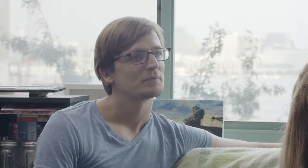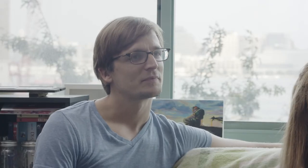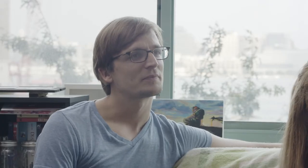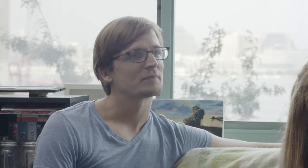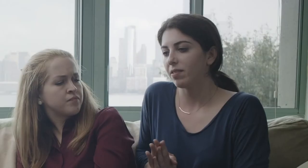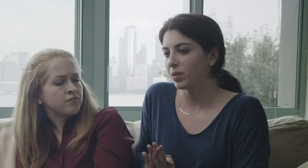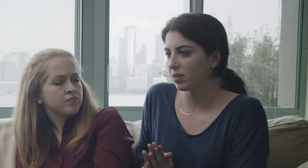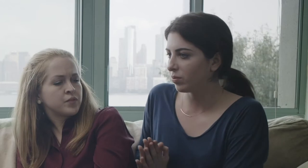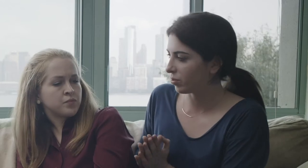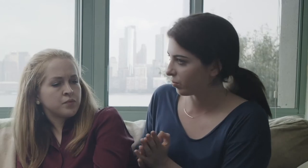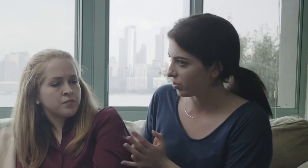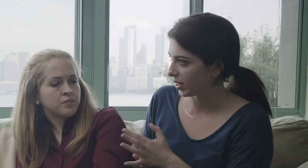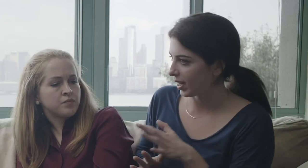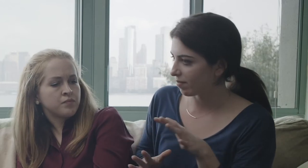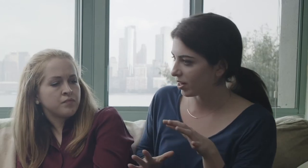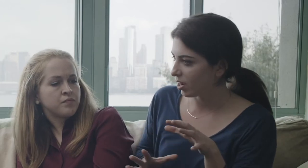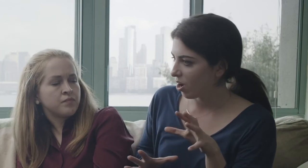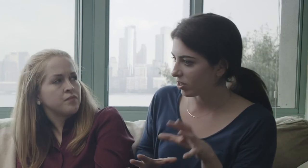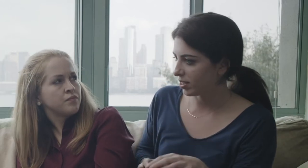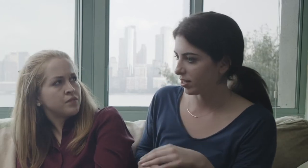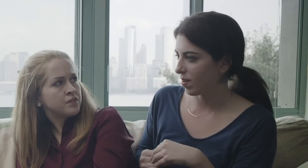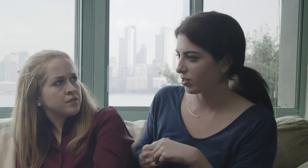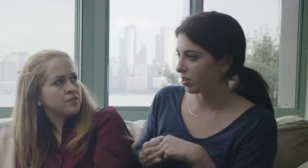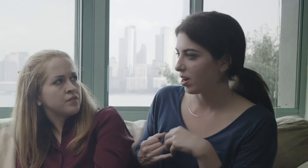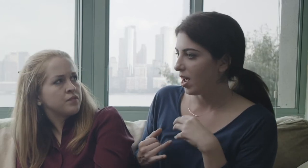If you could get everyone in the room, you could get every artistic director,